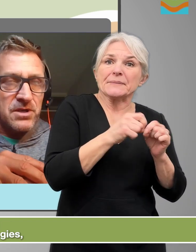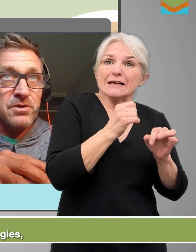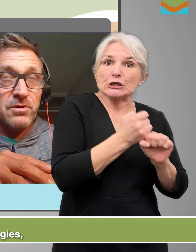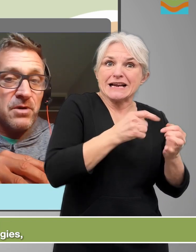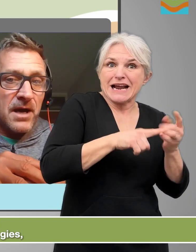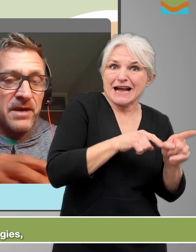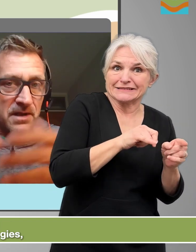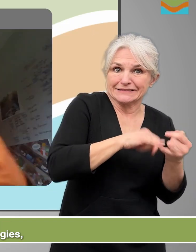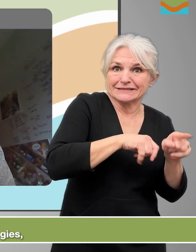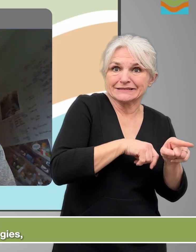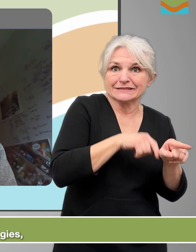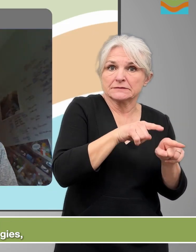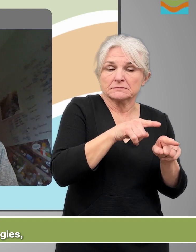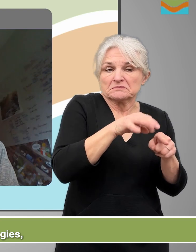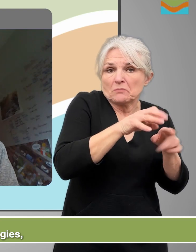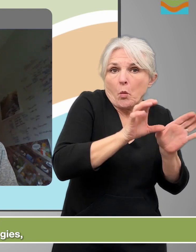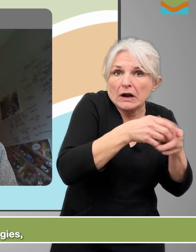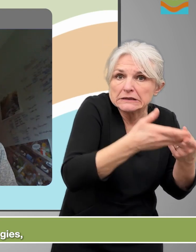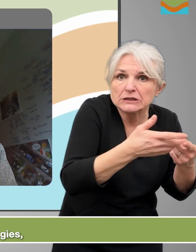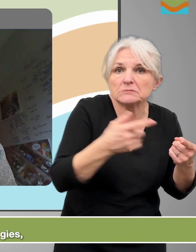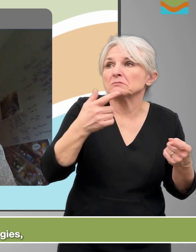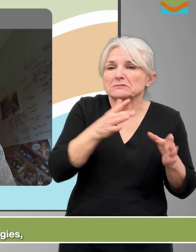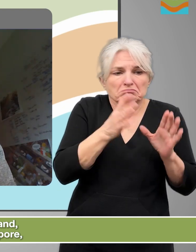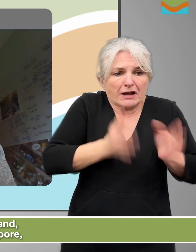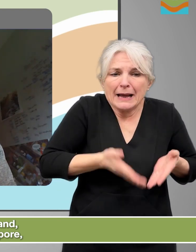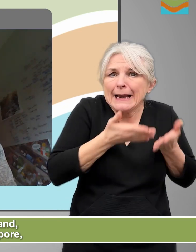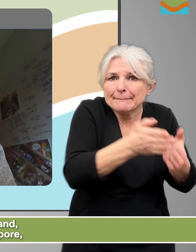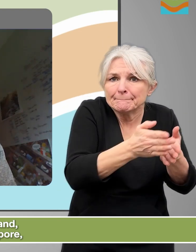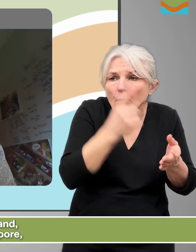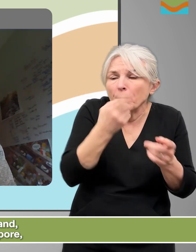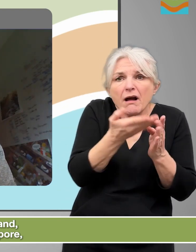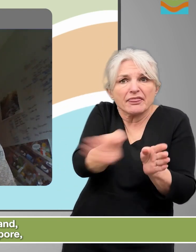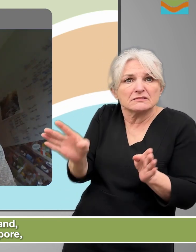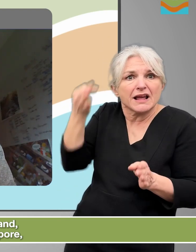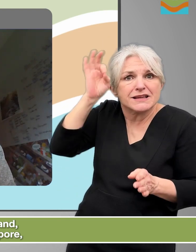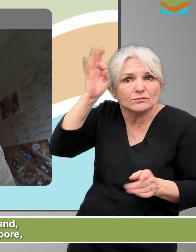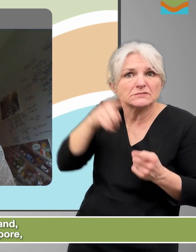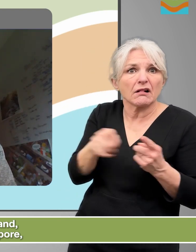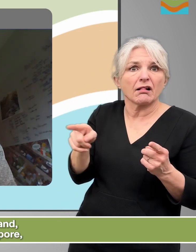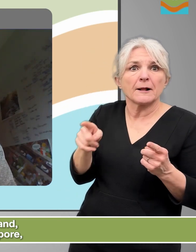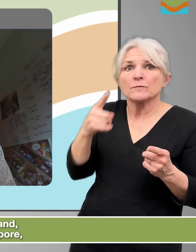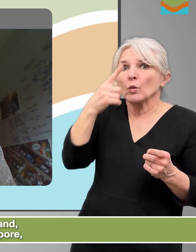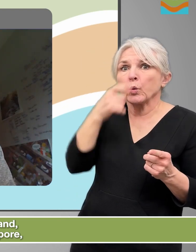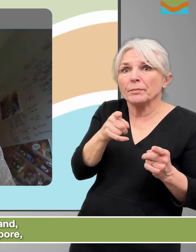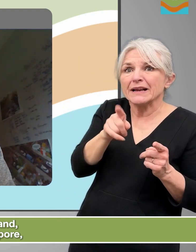to, and Tim mentioned international, we have analogies, we have a presence in Finland, in the Netherlands, in Singapore,